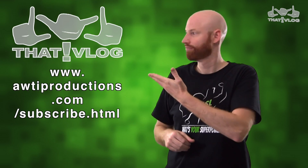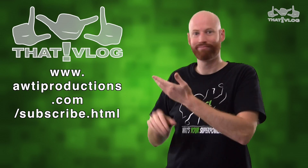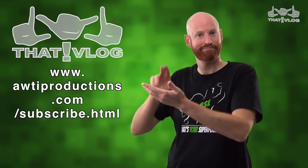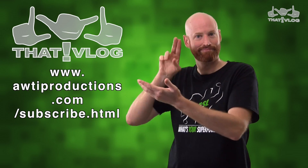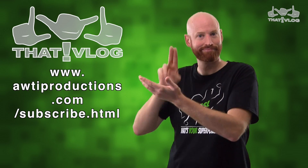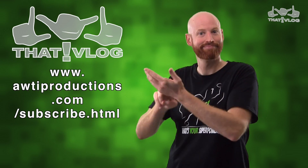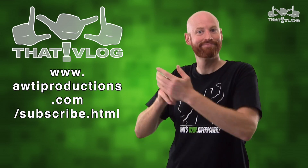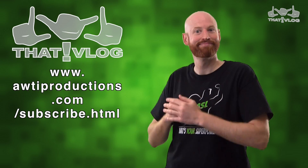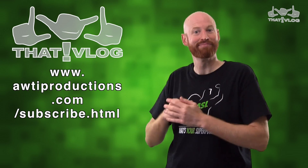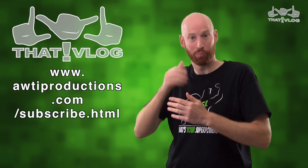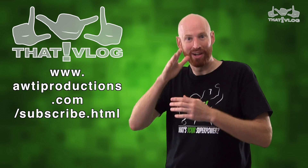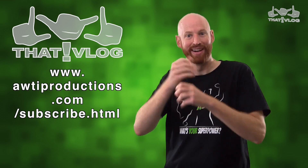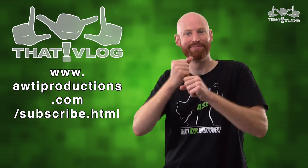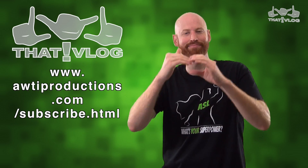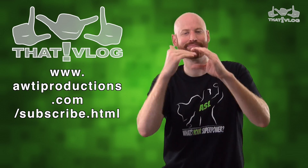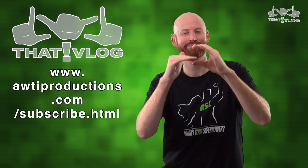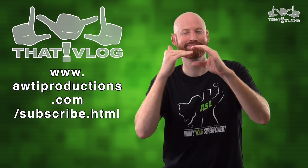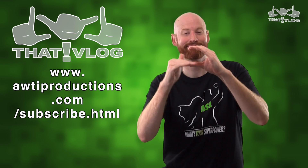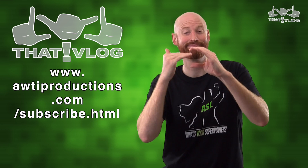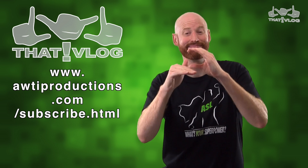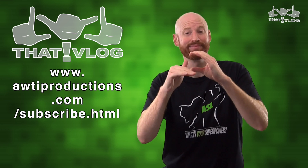can go to my website and subscribe. You'll get e-mail